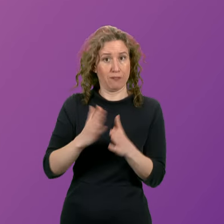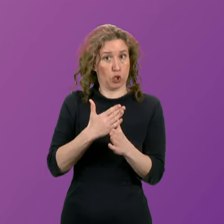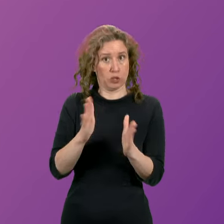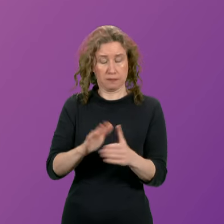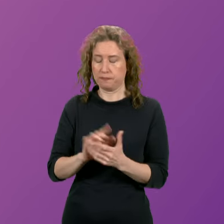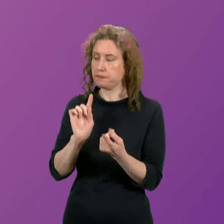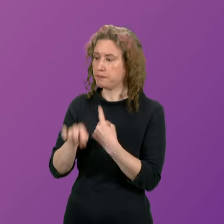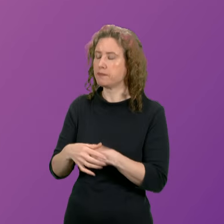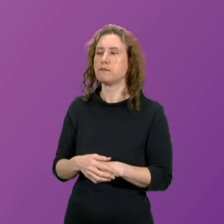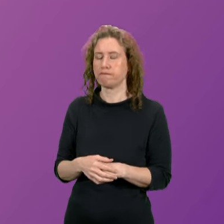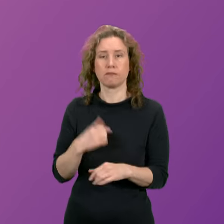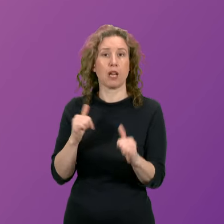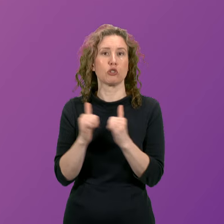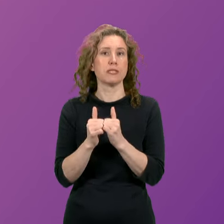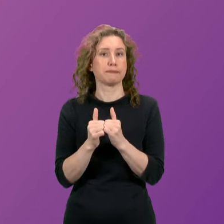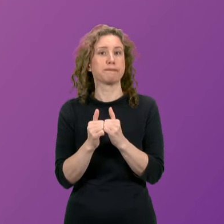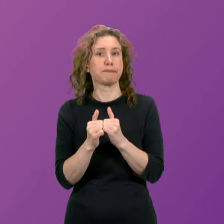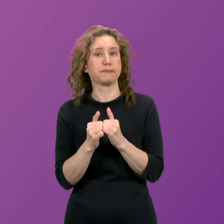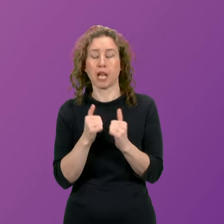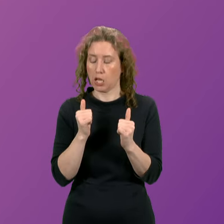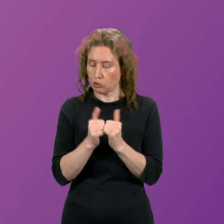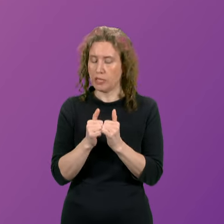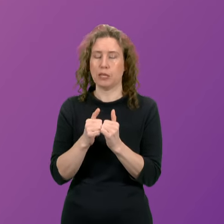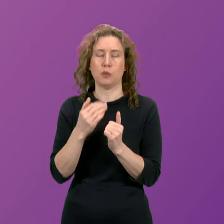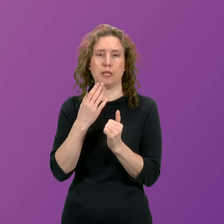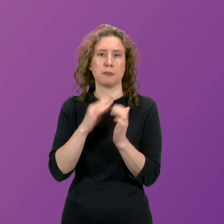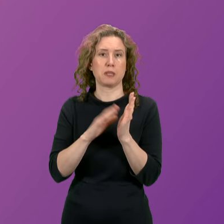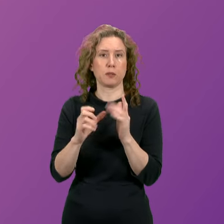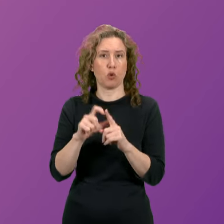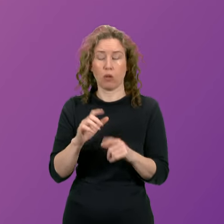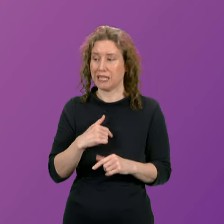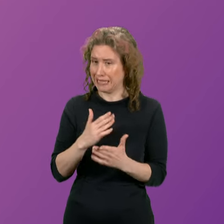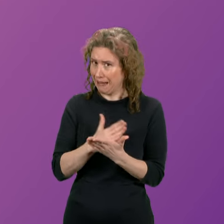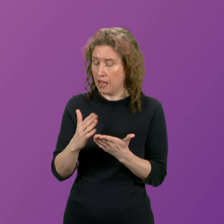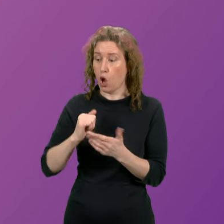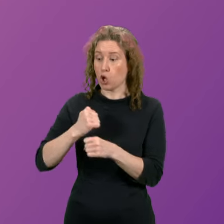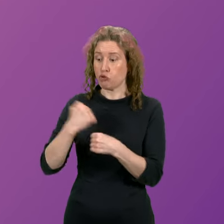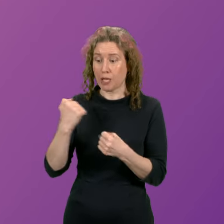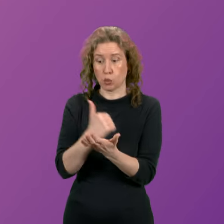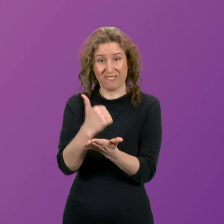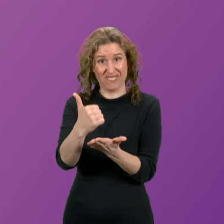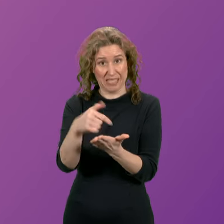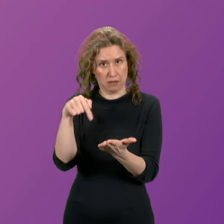I agree with Mr MacDonald. It is clear that the graduate visa route has resulted in